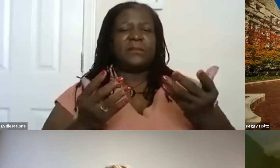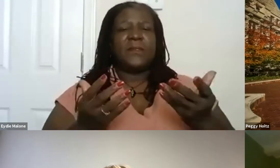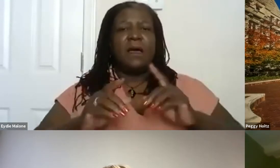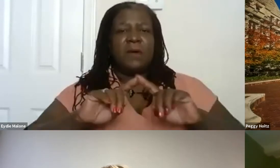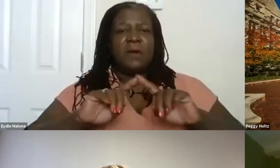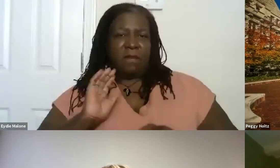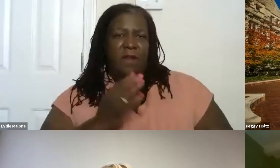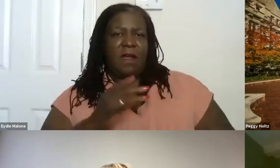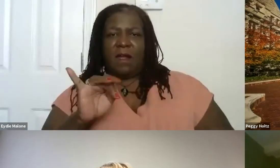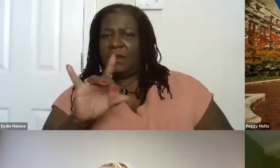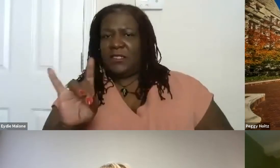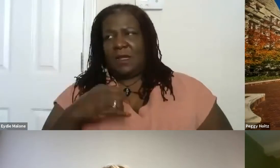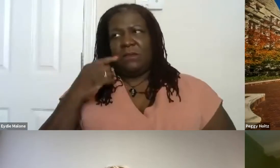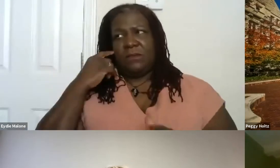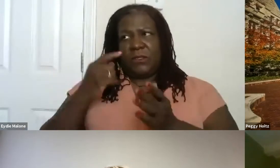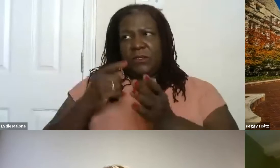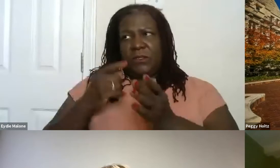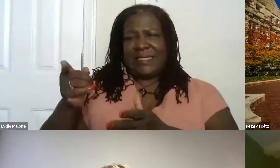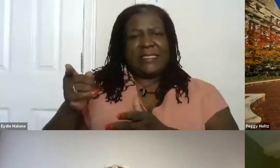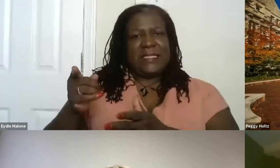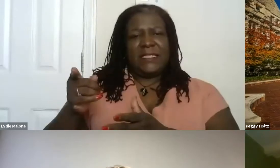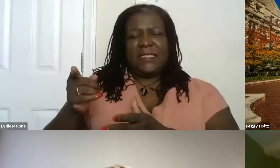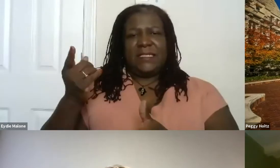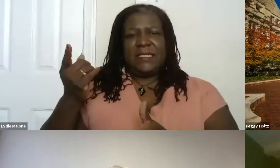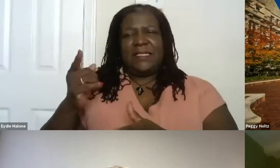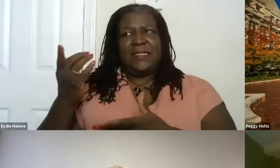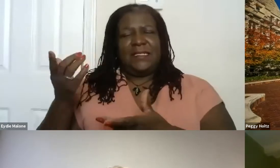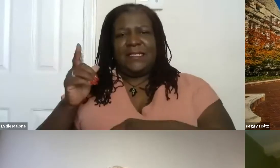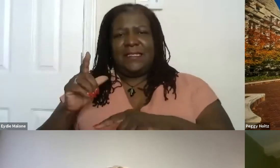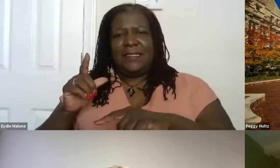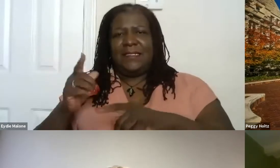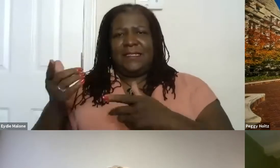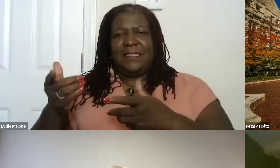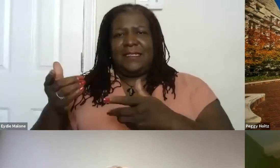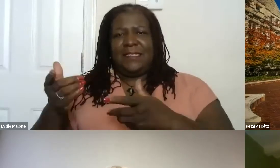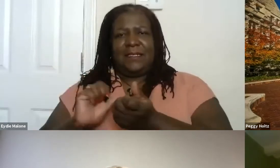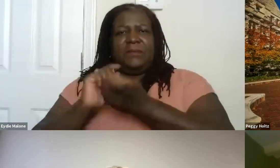wasn't as sunny as she could possibly about. I know there's a lot of impact on all of us